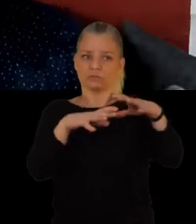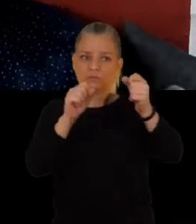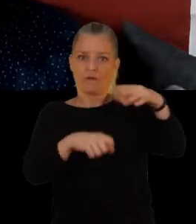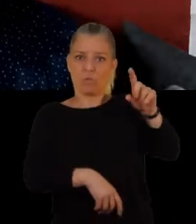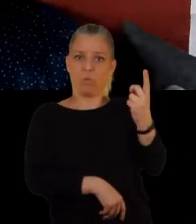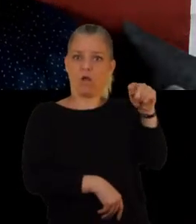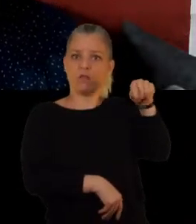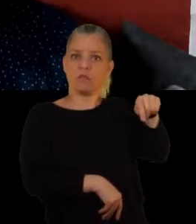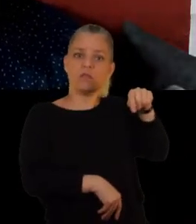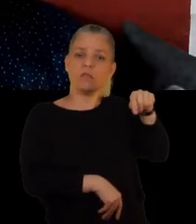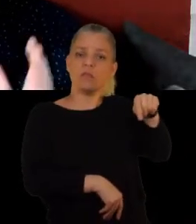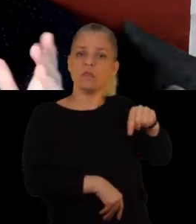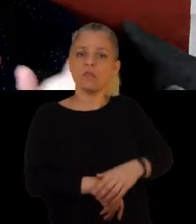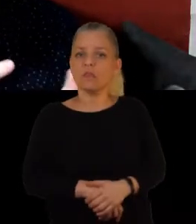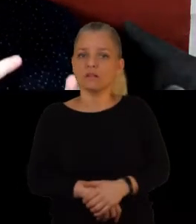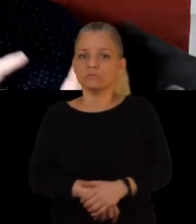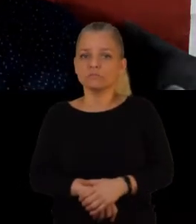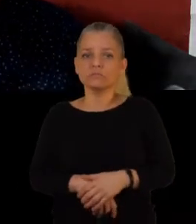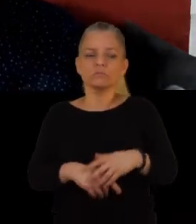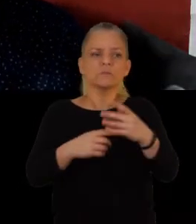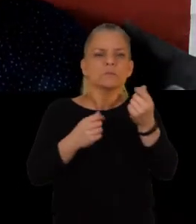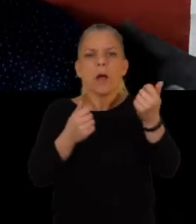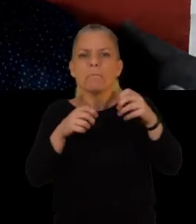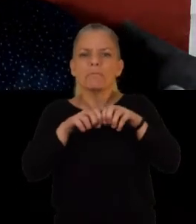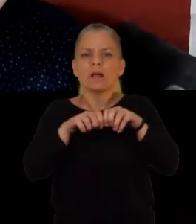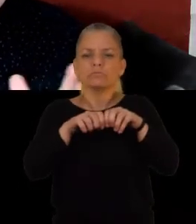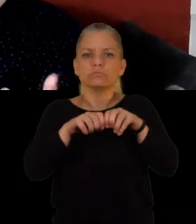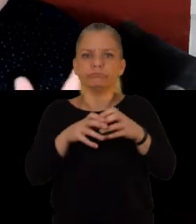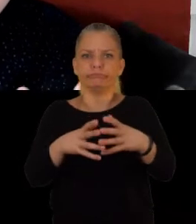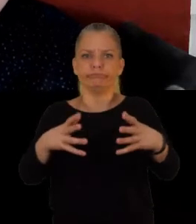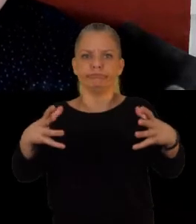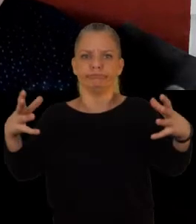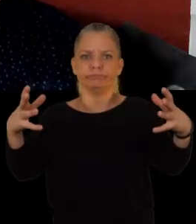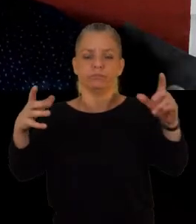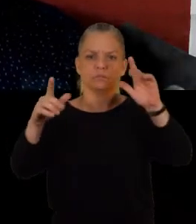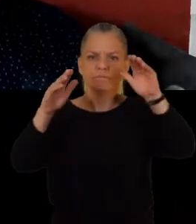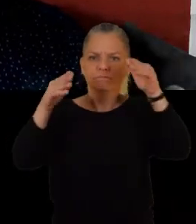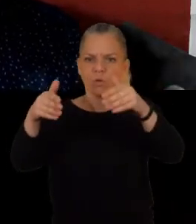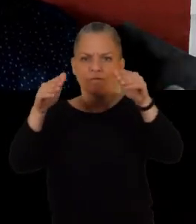mental health association and that started from one and in some ways it maybe grew too fast but